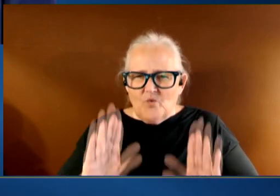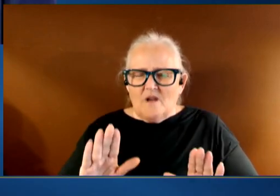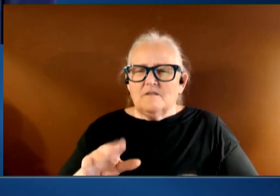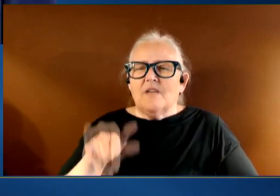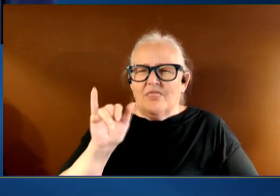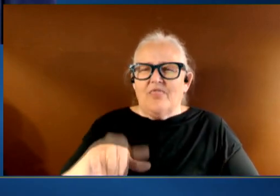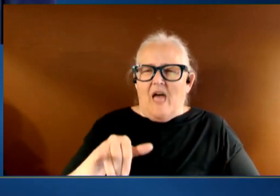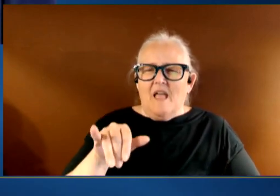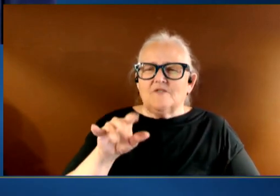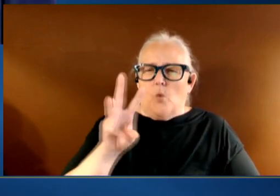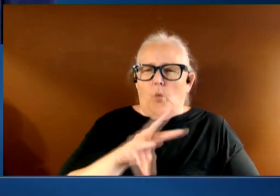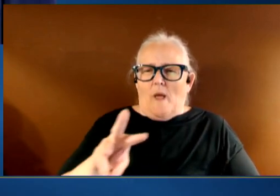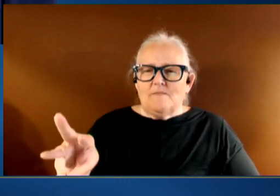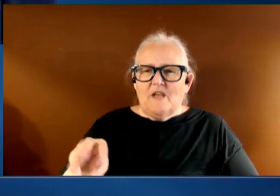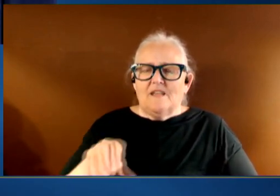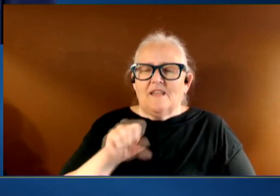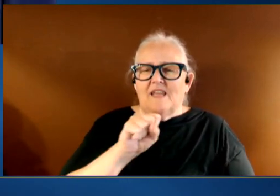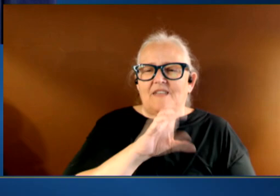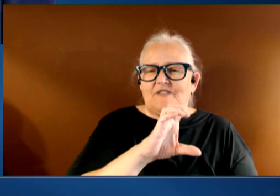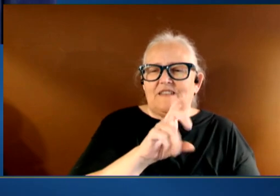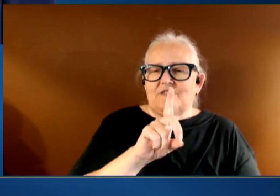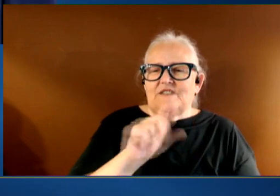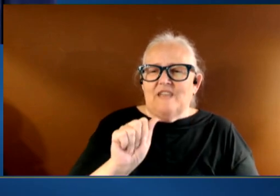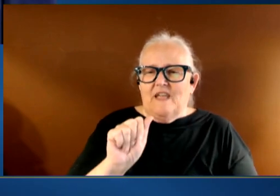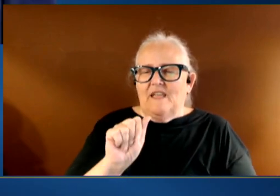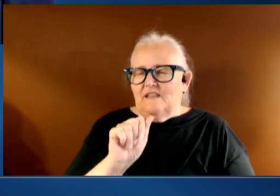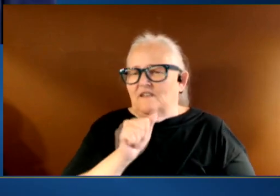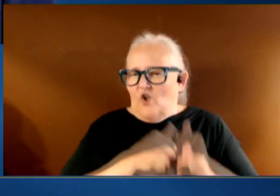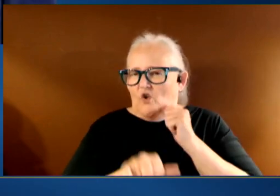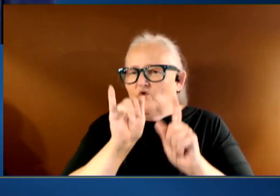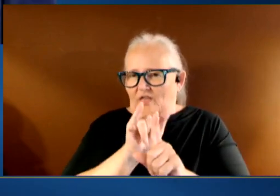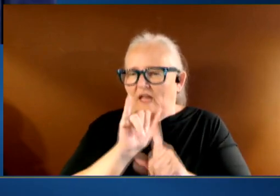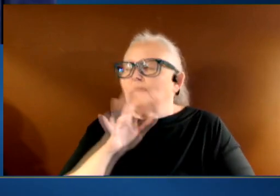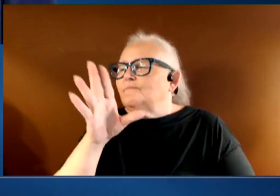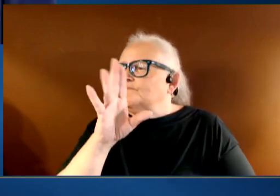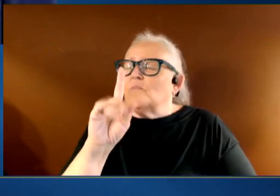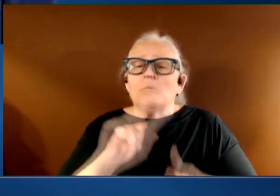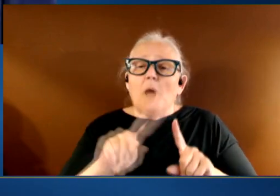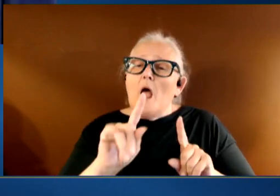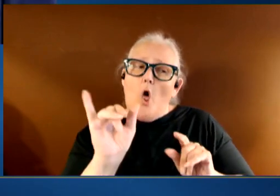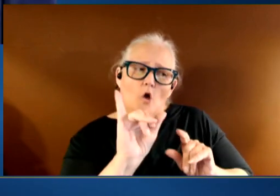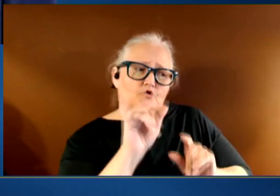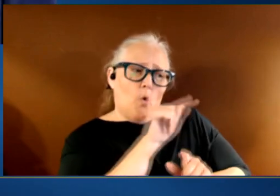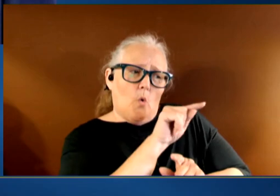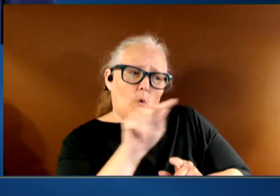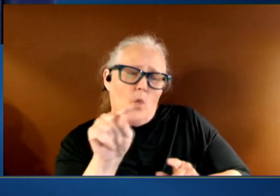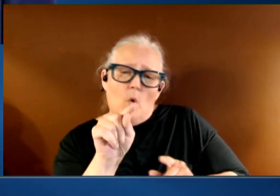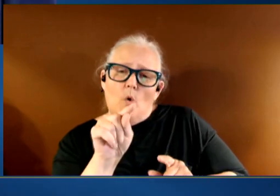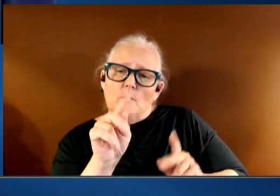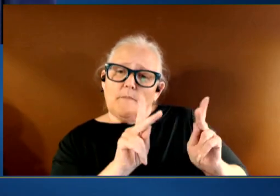SCDA. Also, just talking about -- also talking to other warriors. I think having other warriors